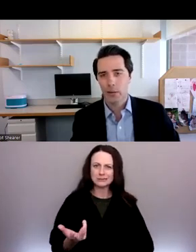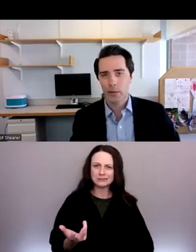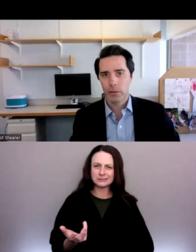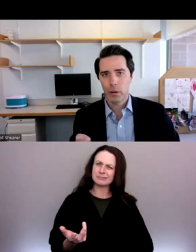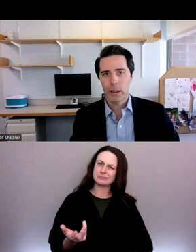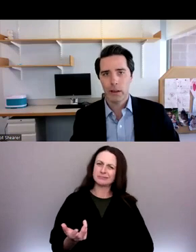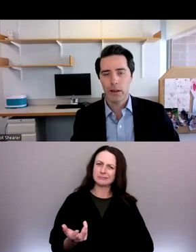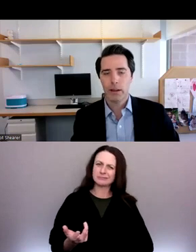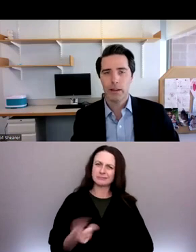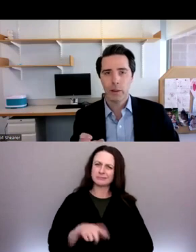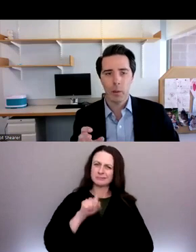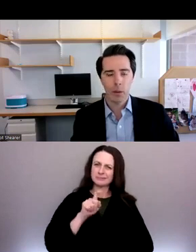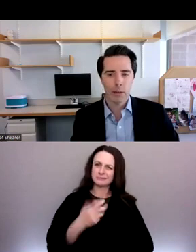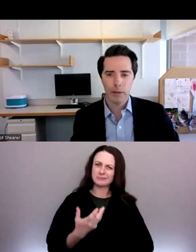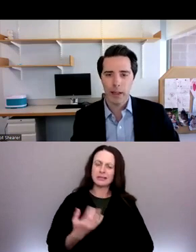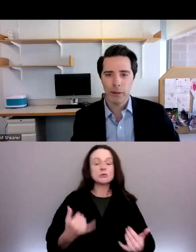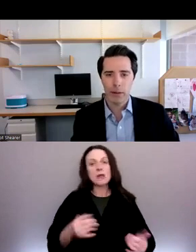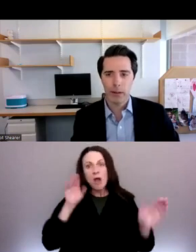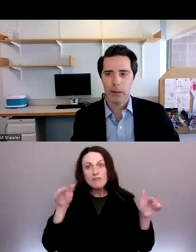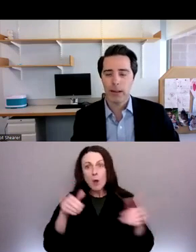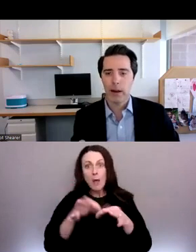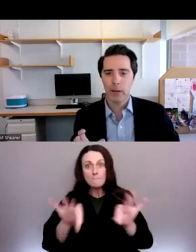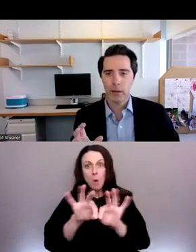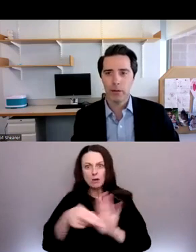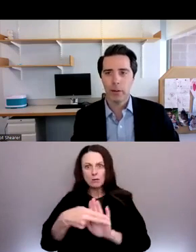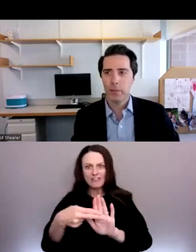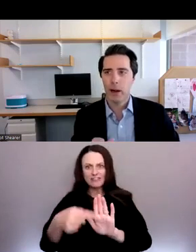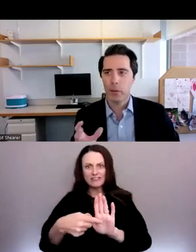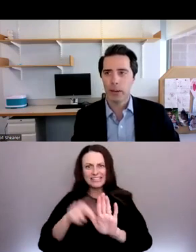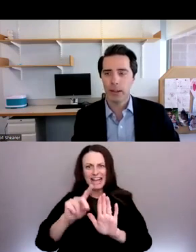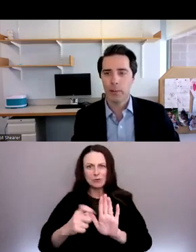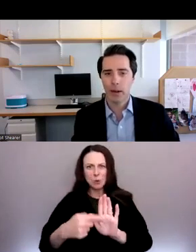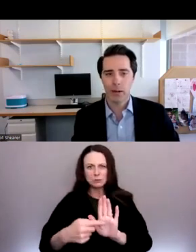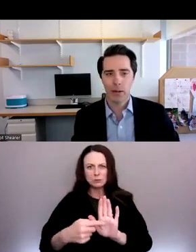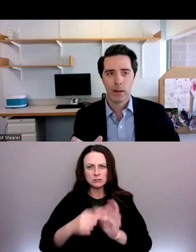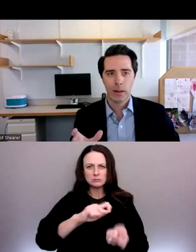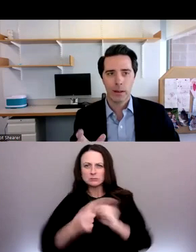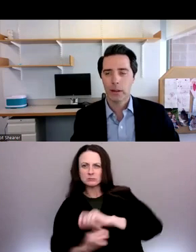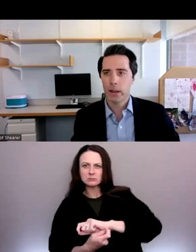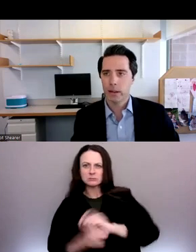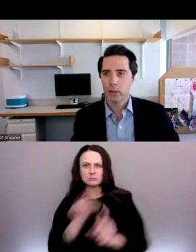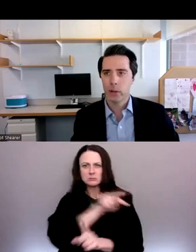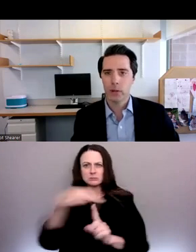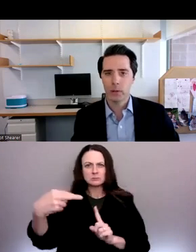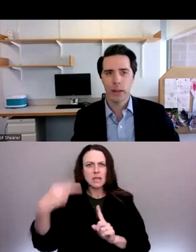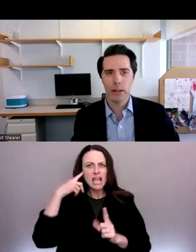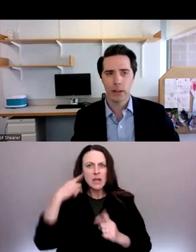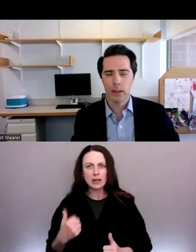focus on is the importance of diagnosis and how to reframe how we're thinking